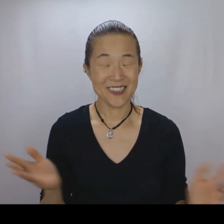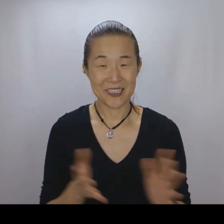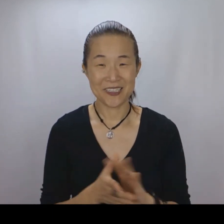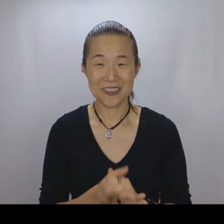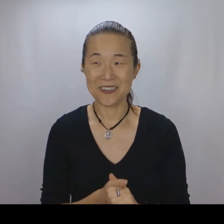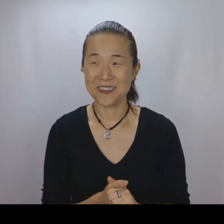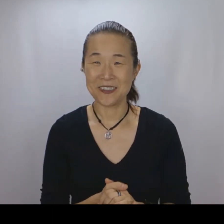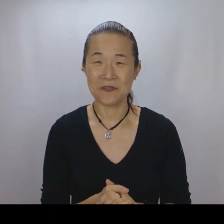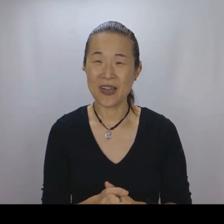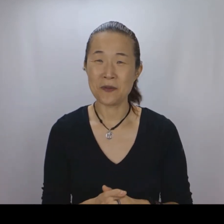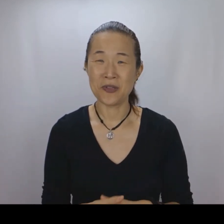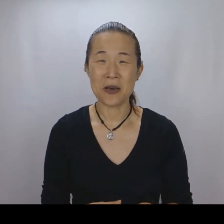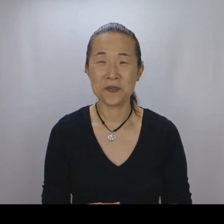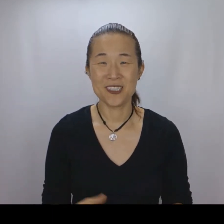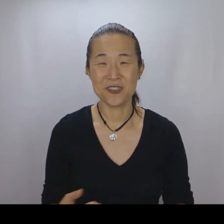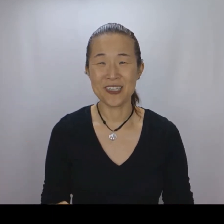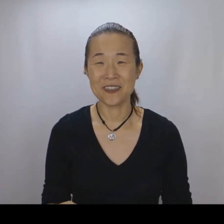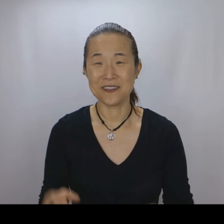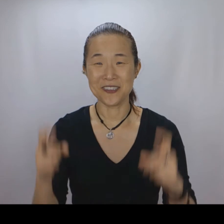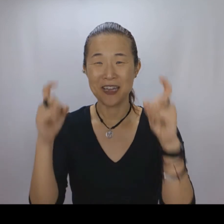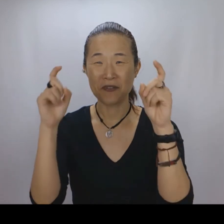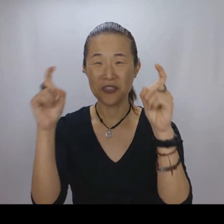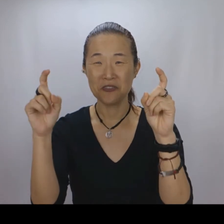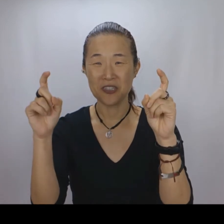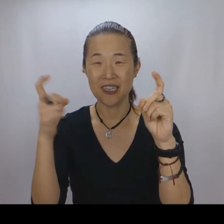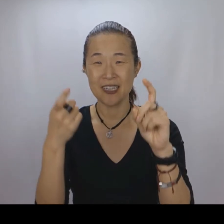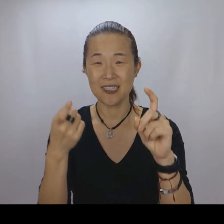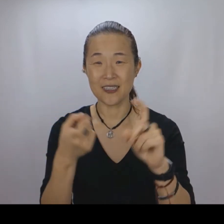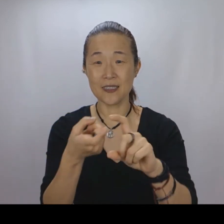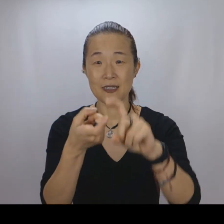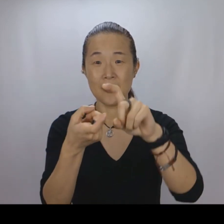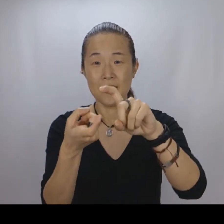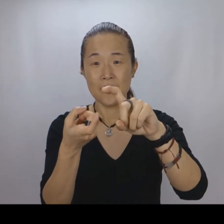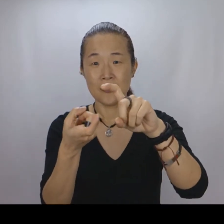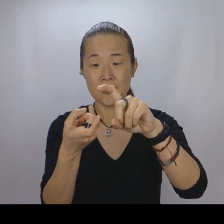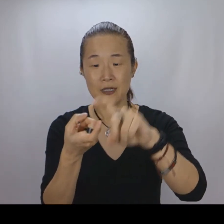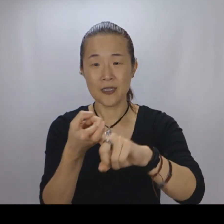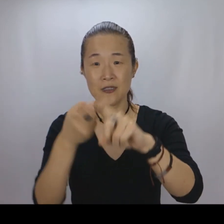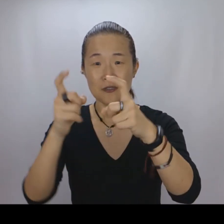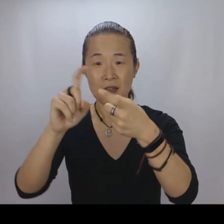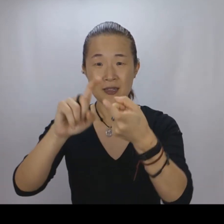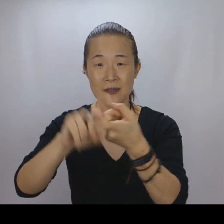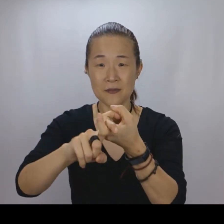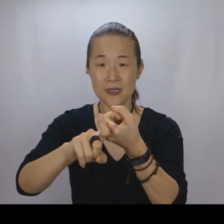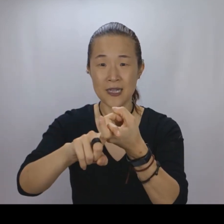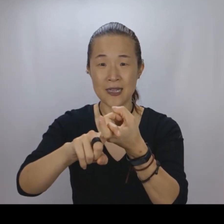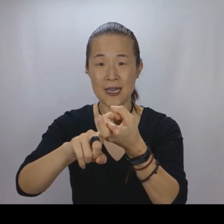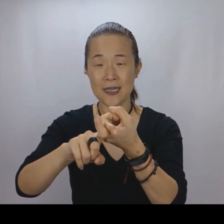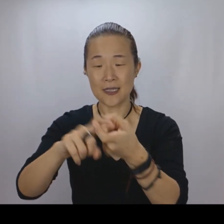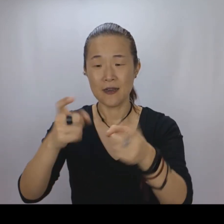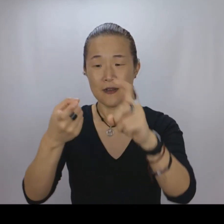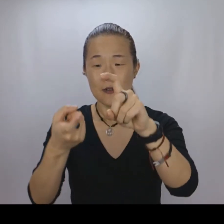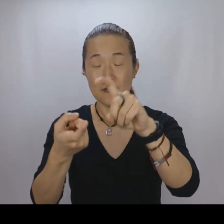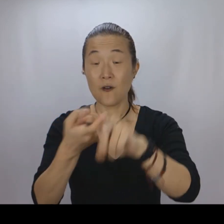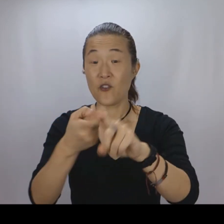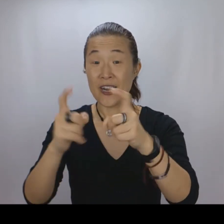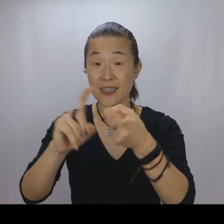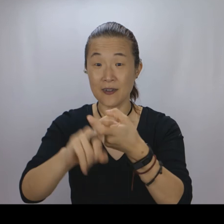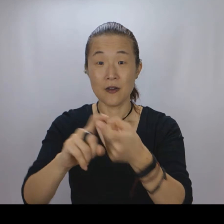That's that's a viable option as well. You'd have two crooked hands like this and going to interlock them like that, friend.